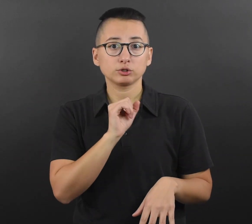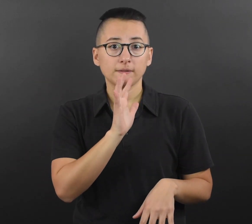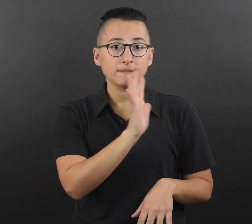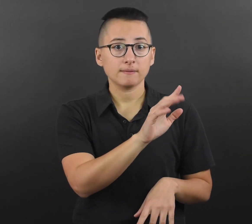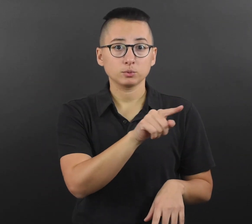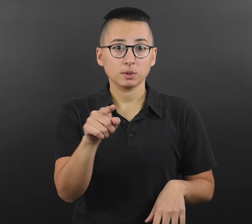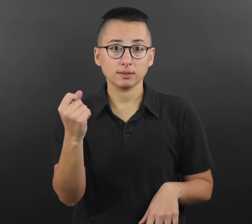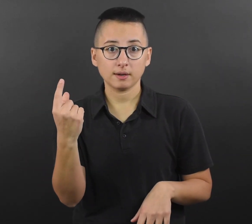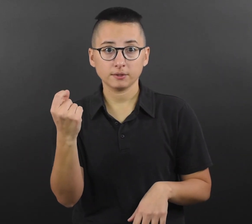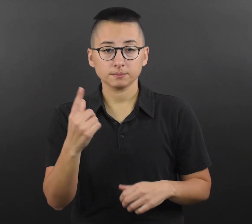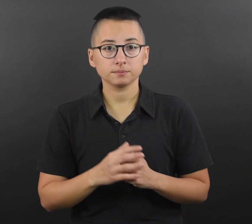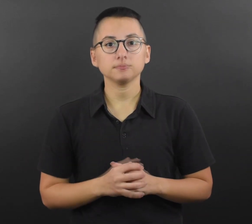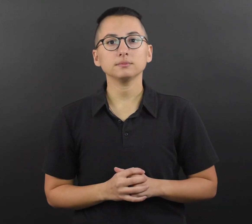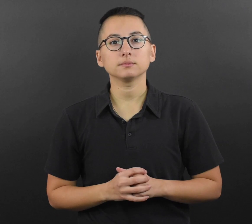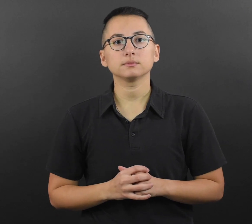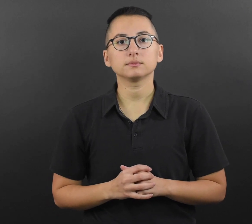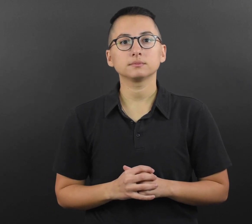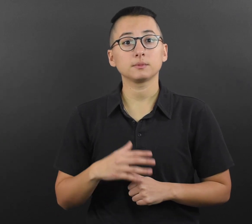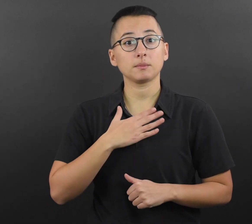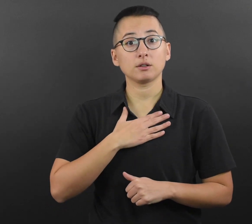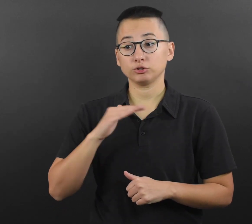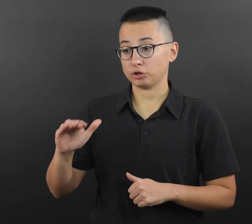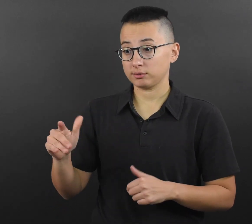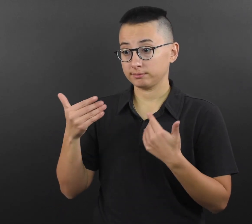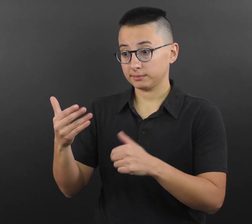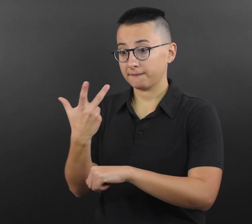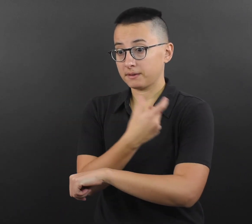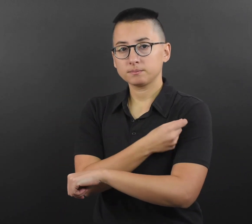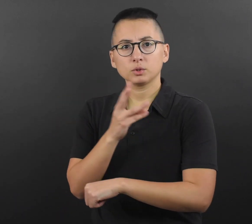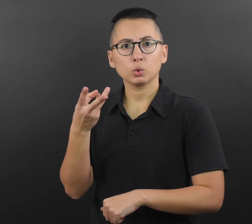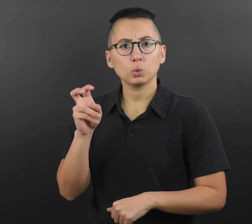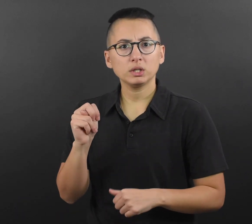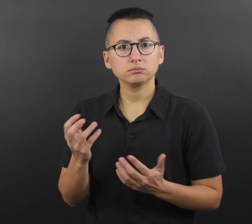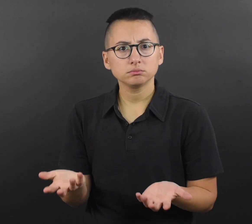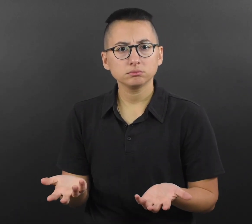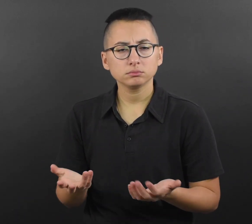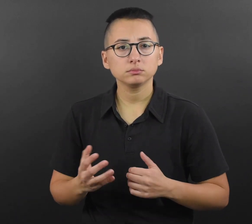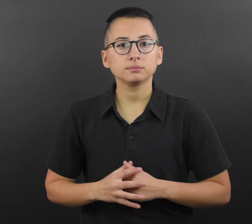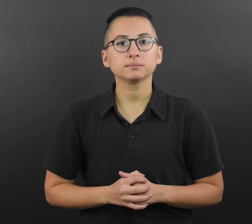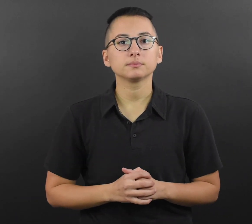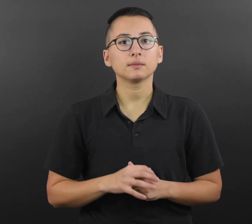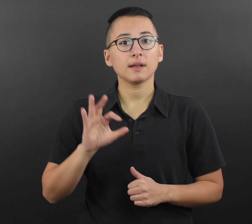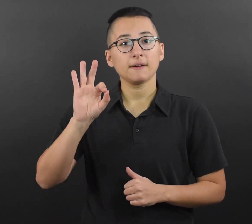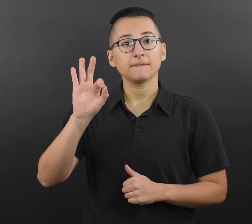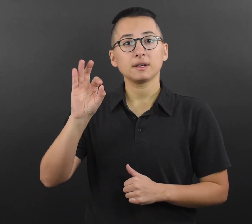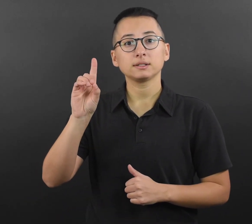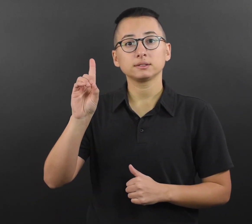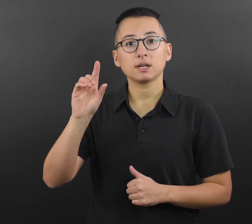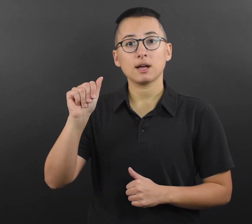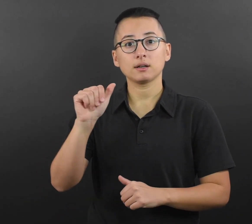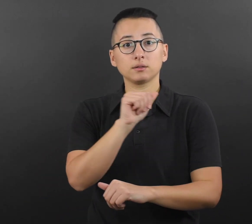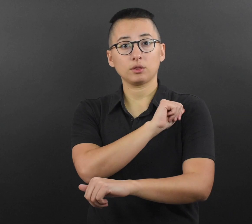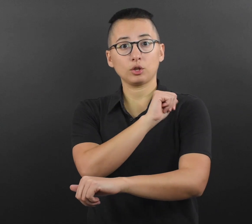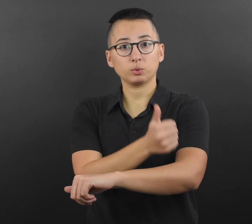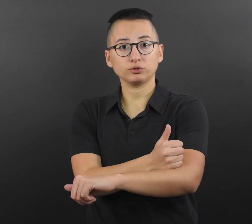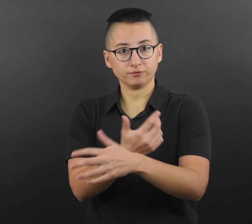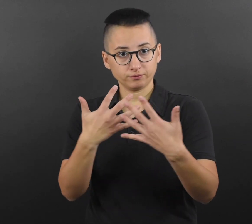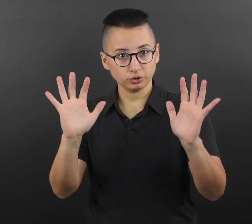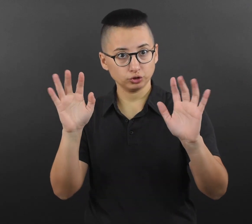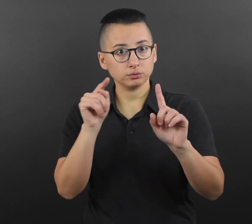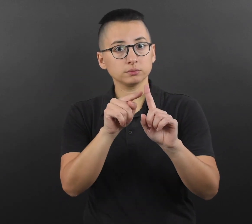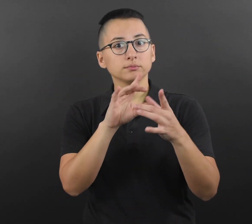• When can I get my child vaccinated? o The FDA has authorized the Pfizer COVID-19